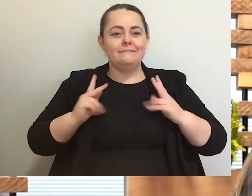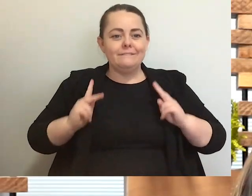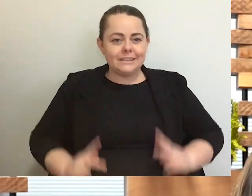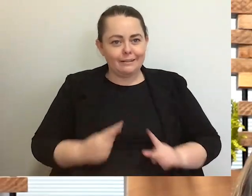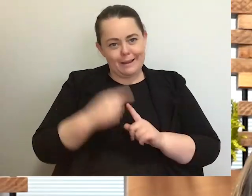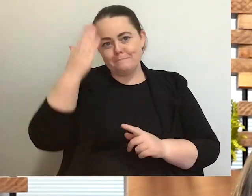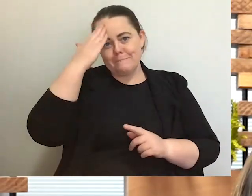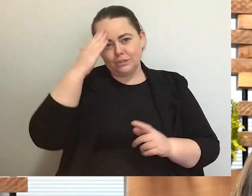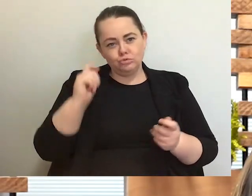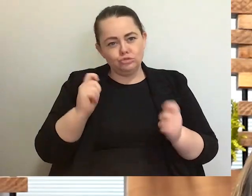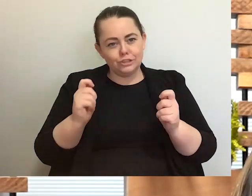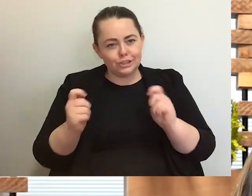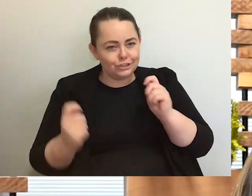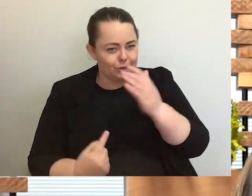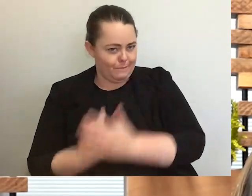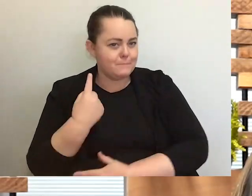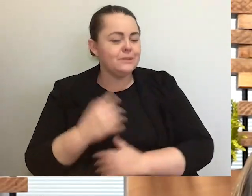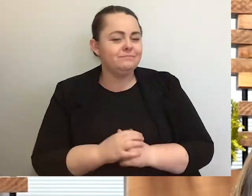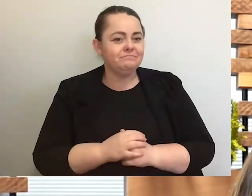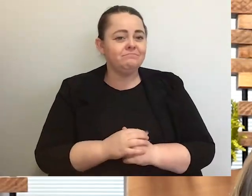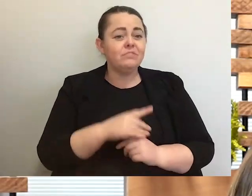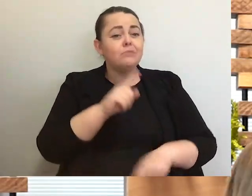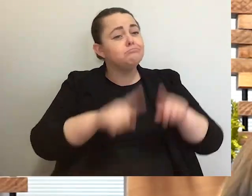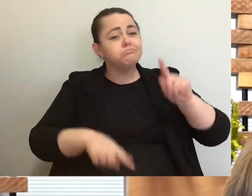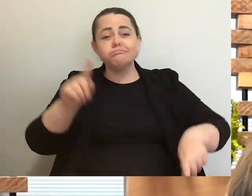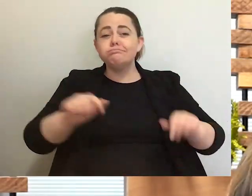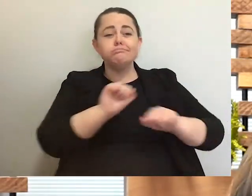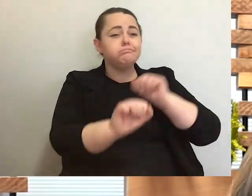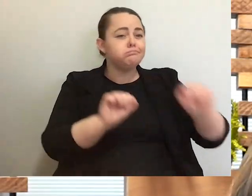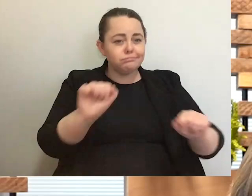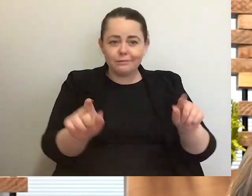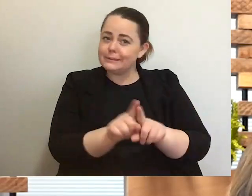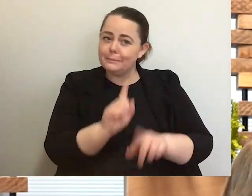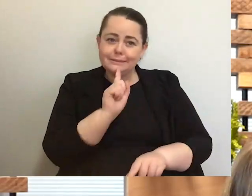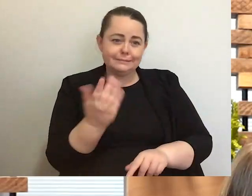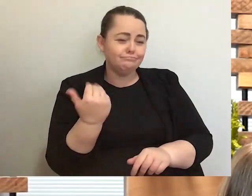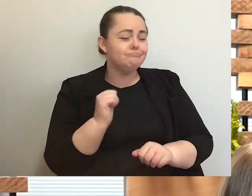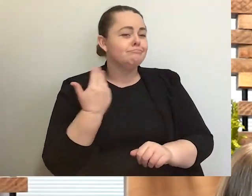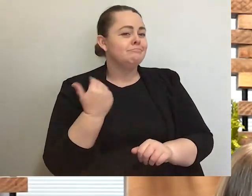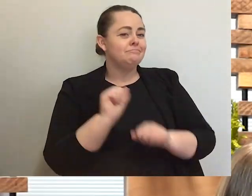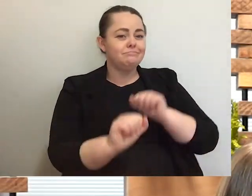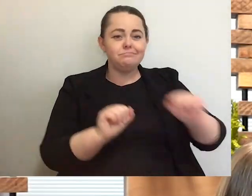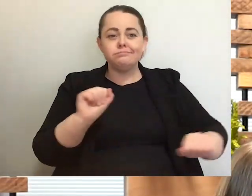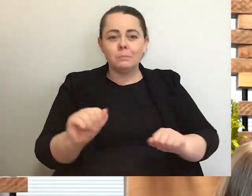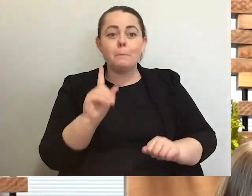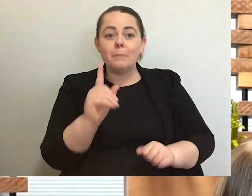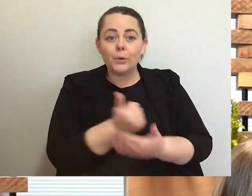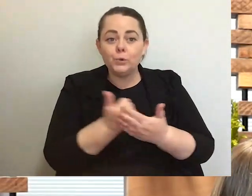And these vary as to say from woman to woman, but generally, they are that,